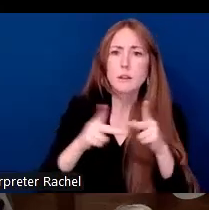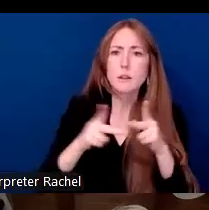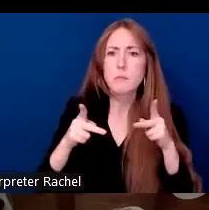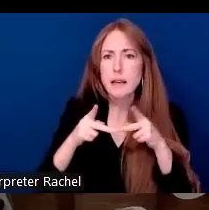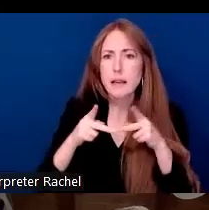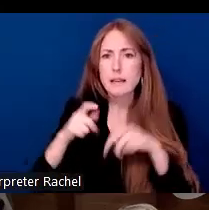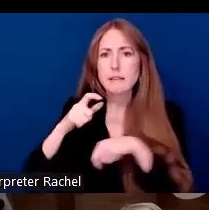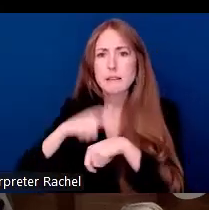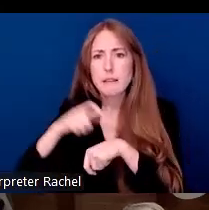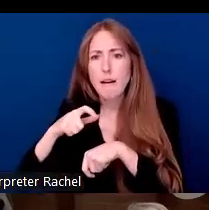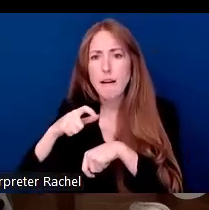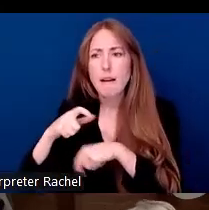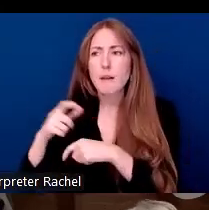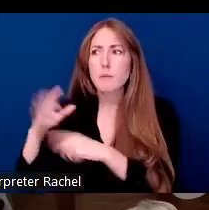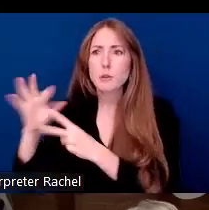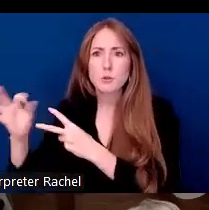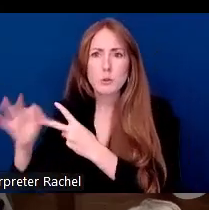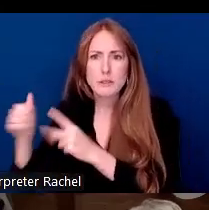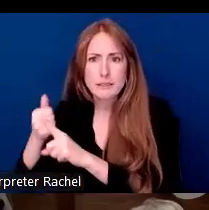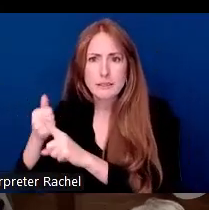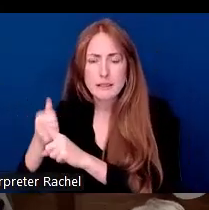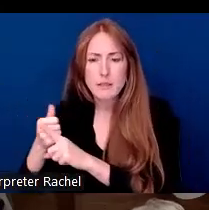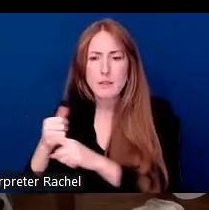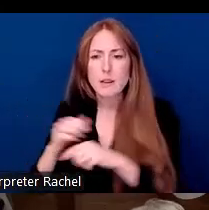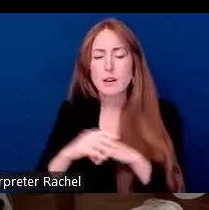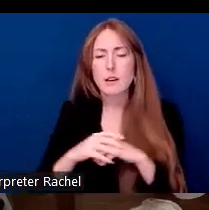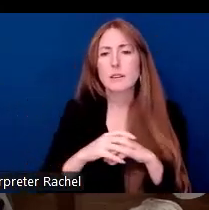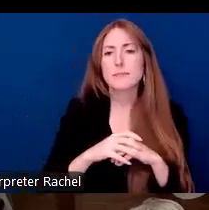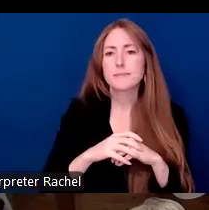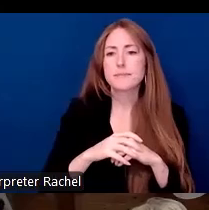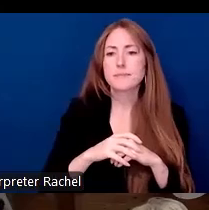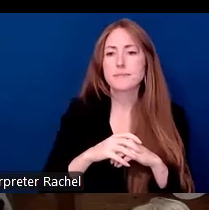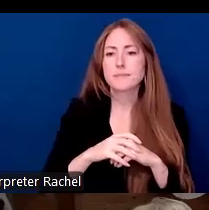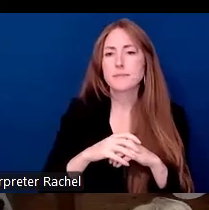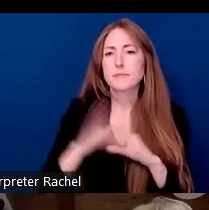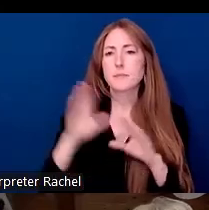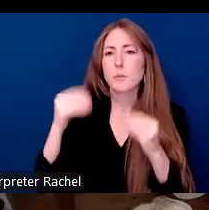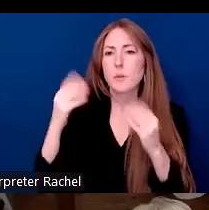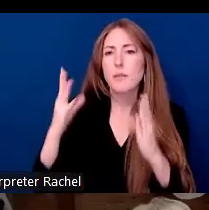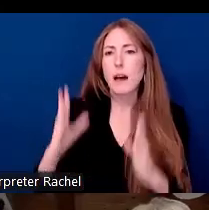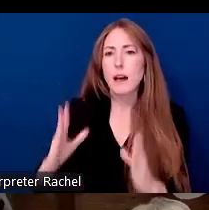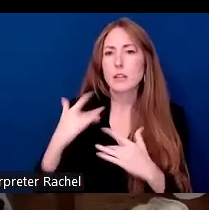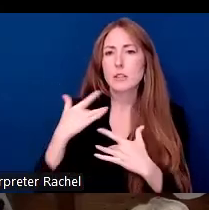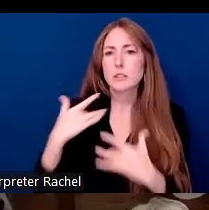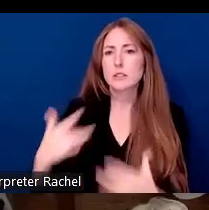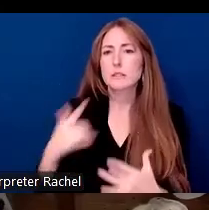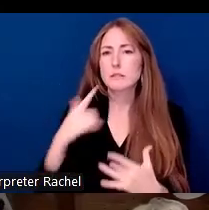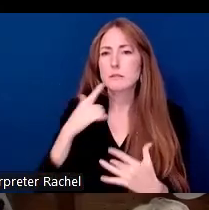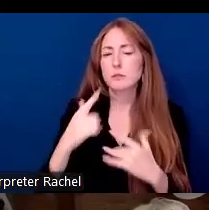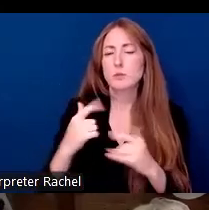of data on the capacity of providers in shifting away from an expert model of early intervention,